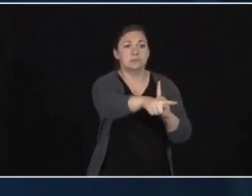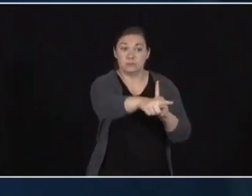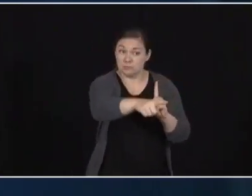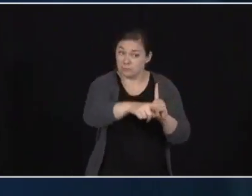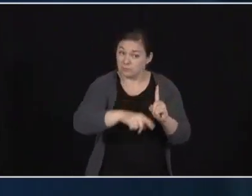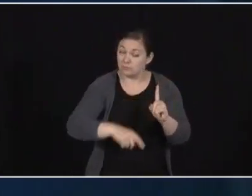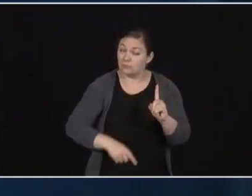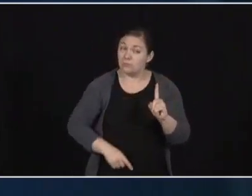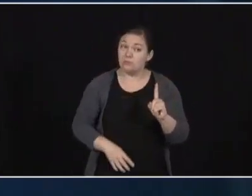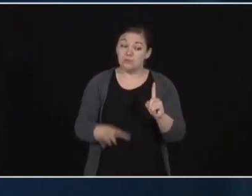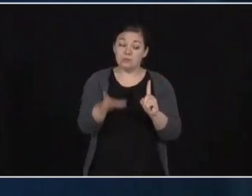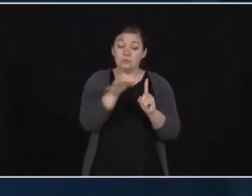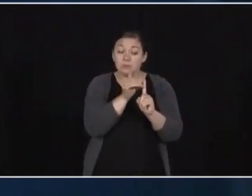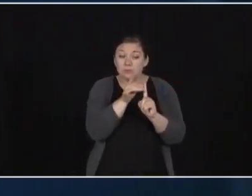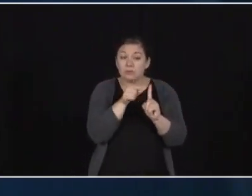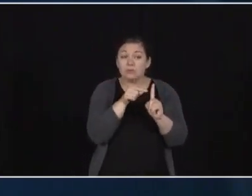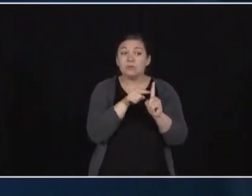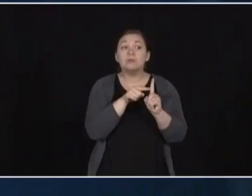Aggressively support the contact tracing